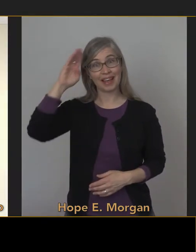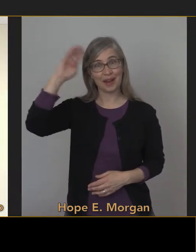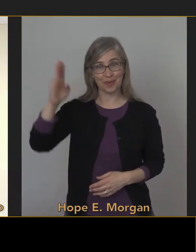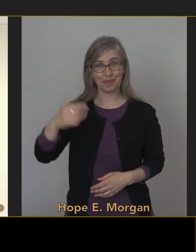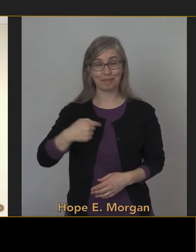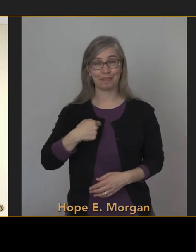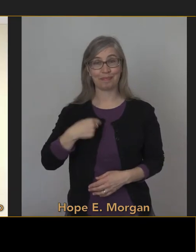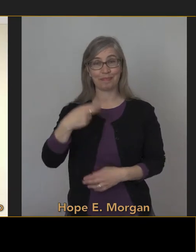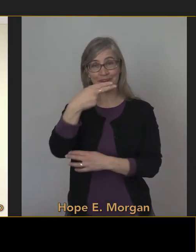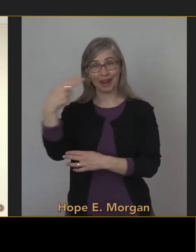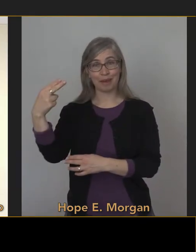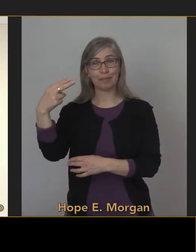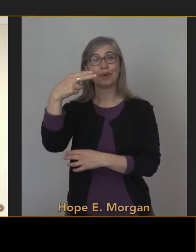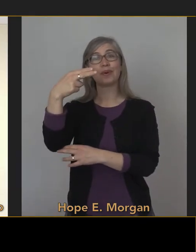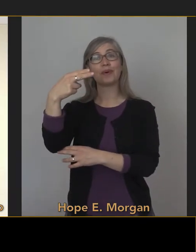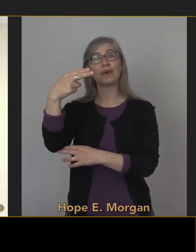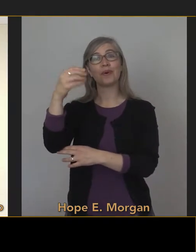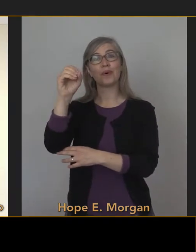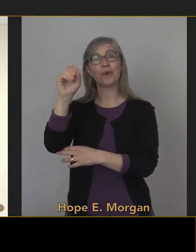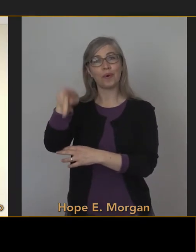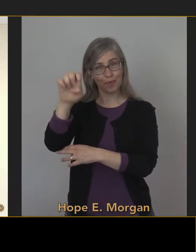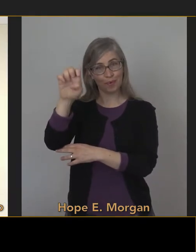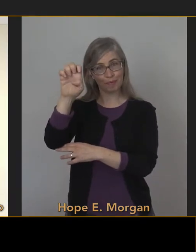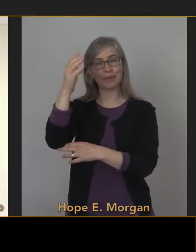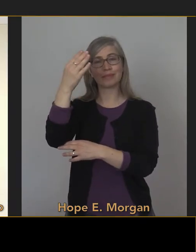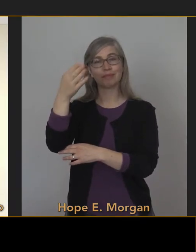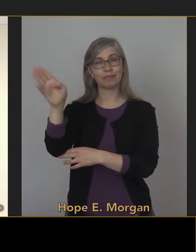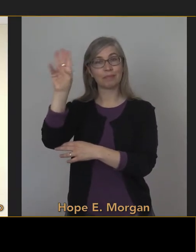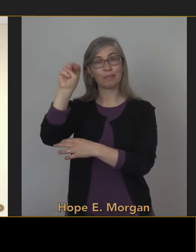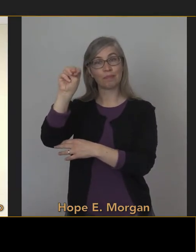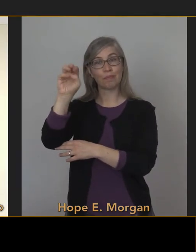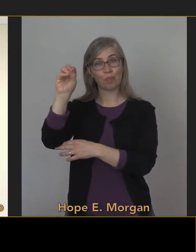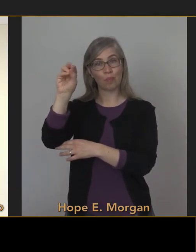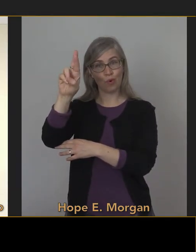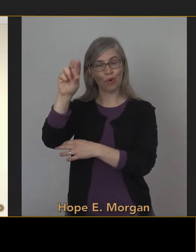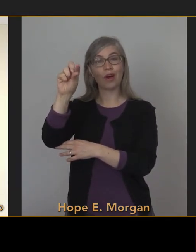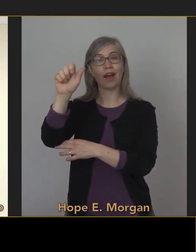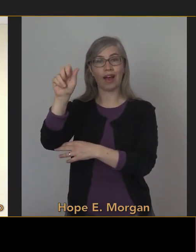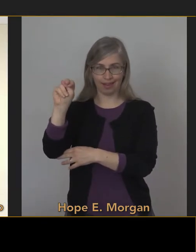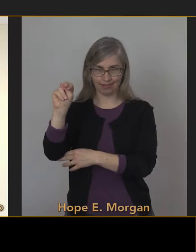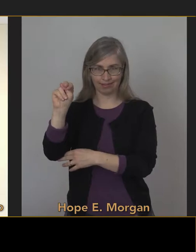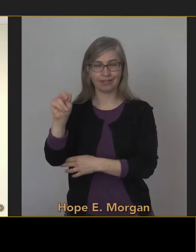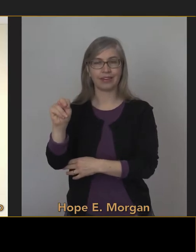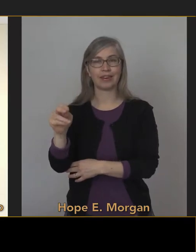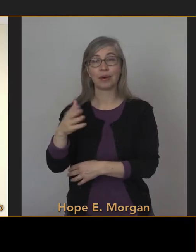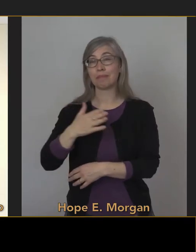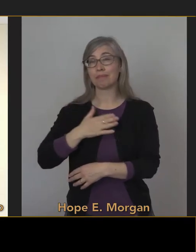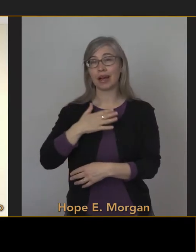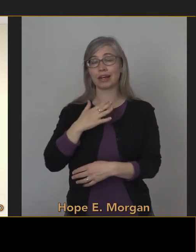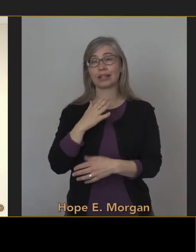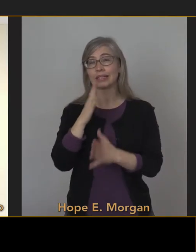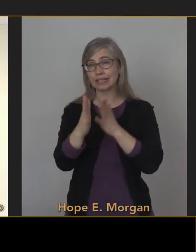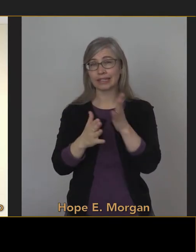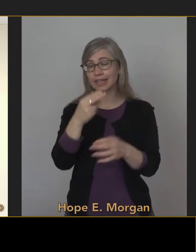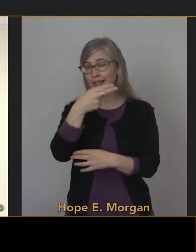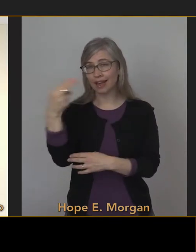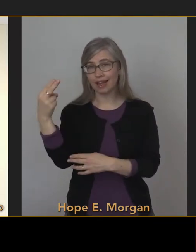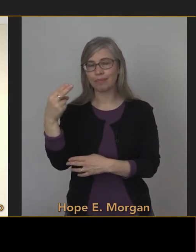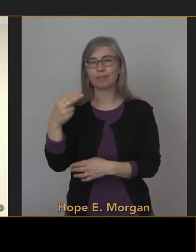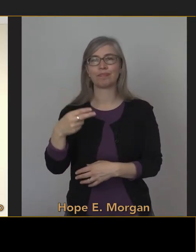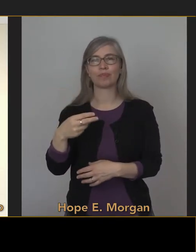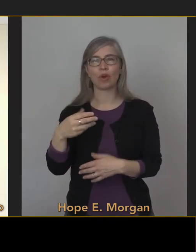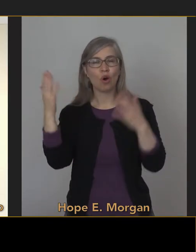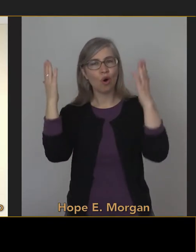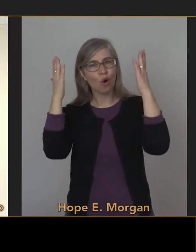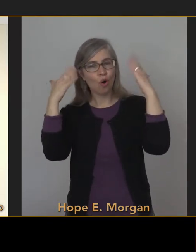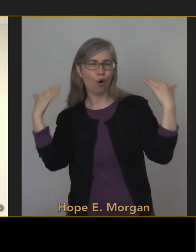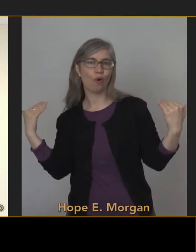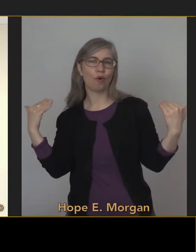Hello, my name is Hope Morgan, and this is my sign name...